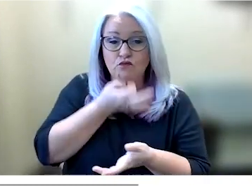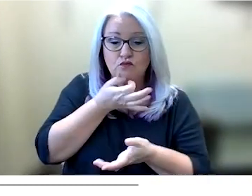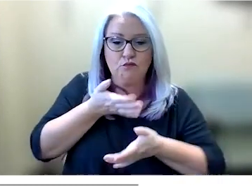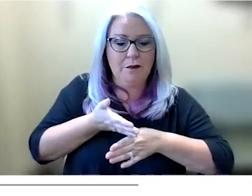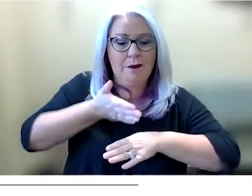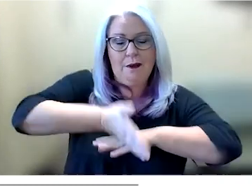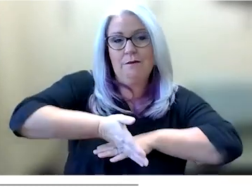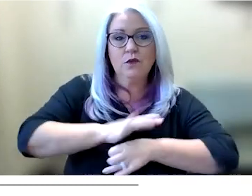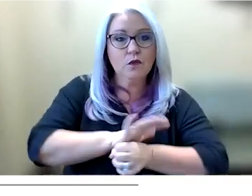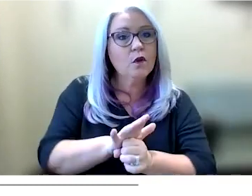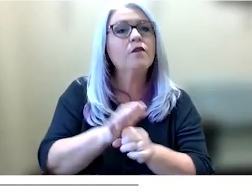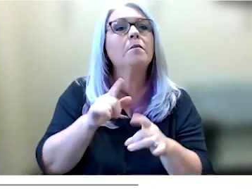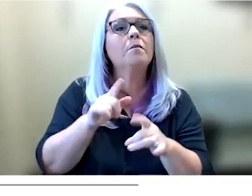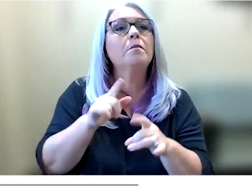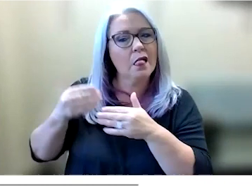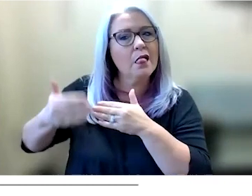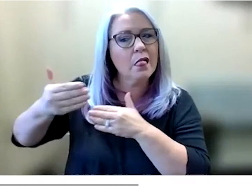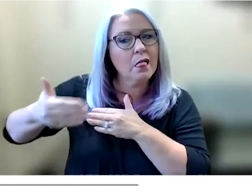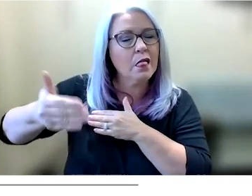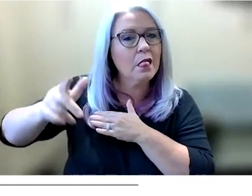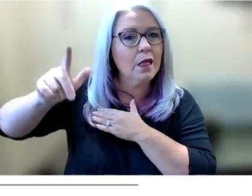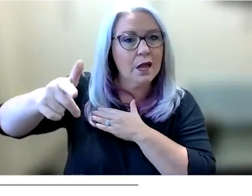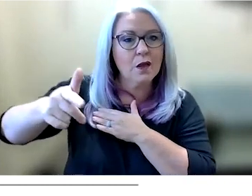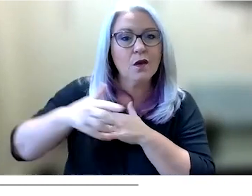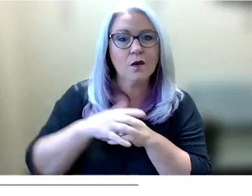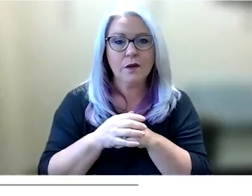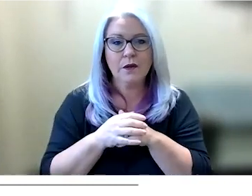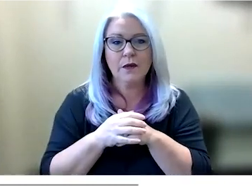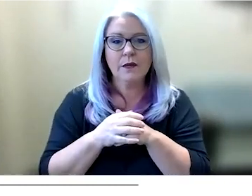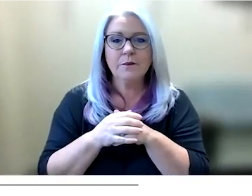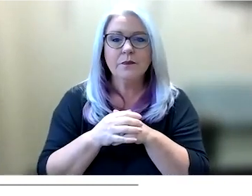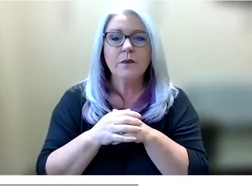something that is very episodic in nature. We found that the